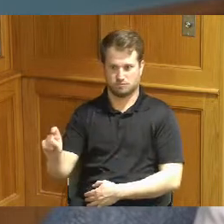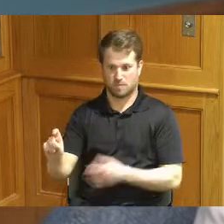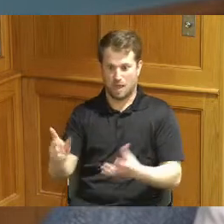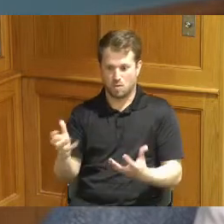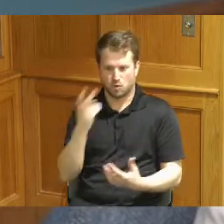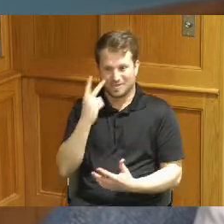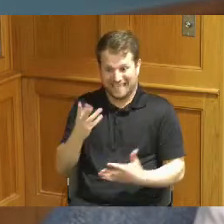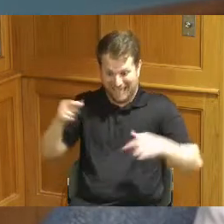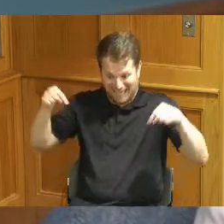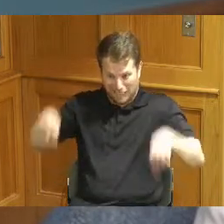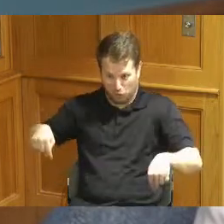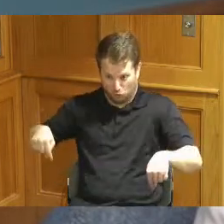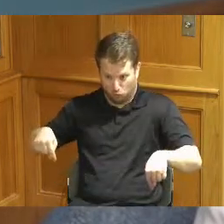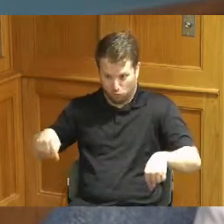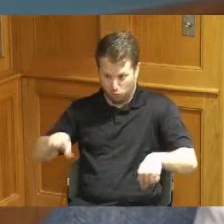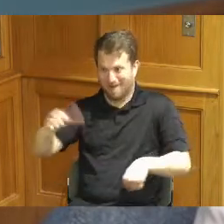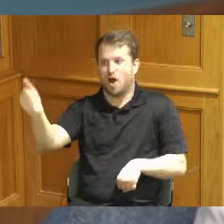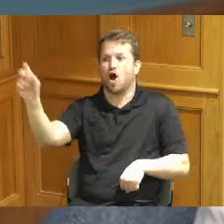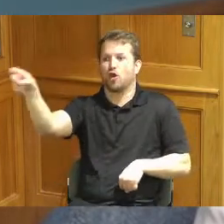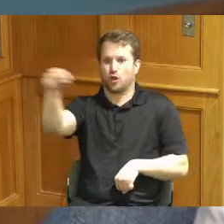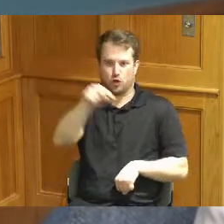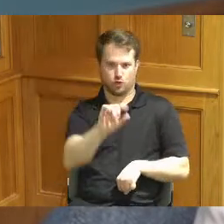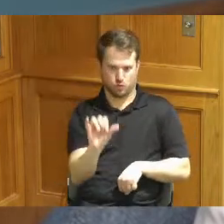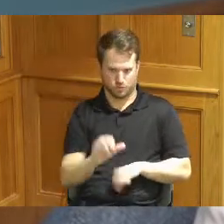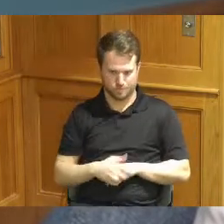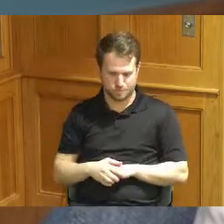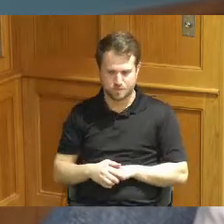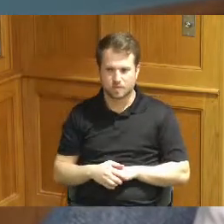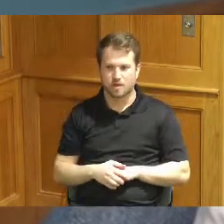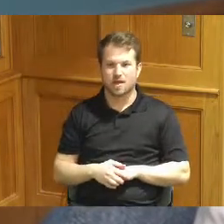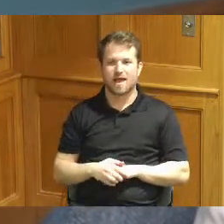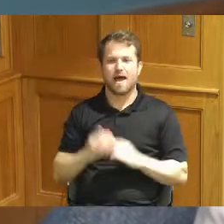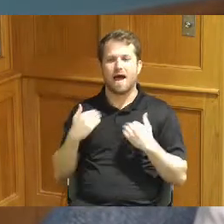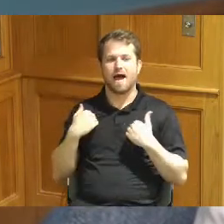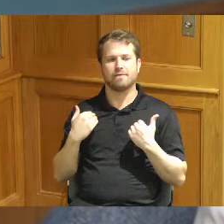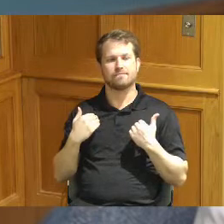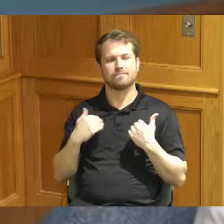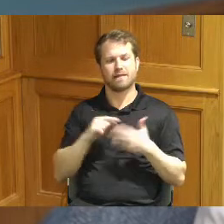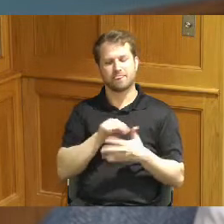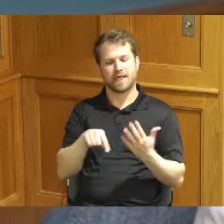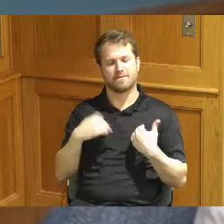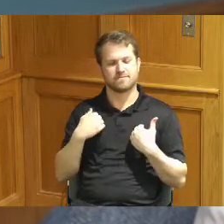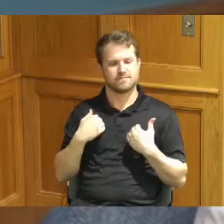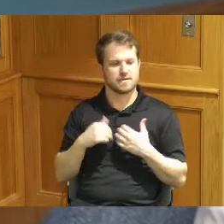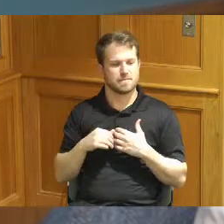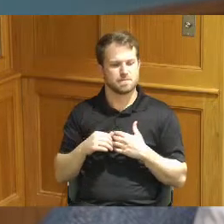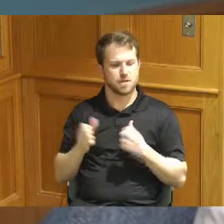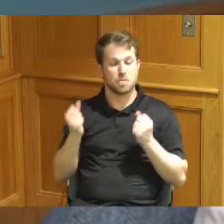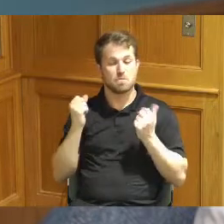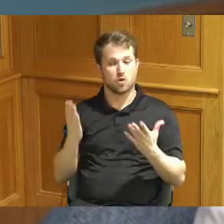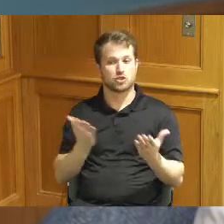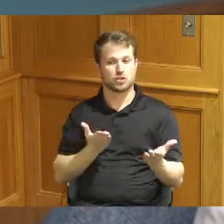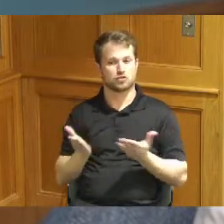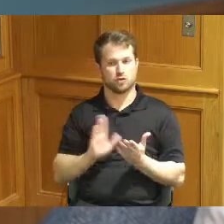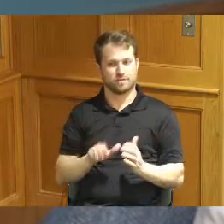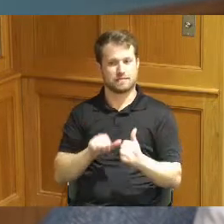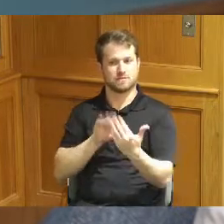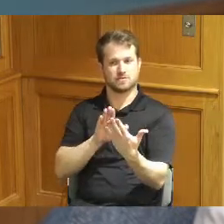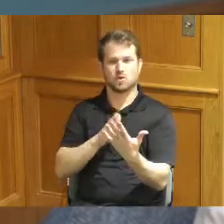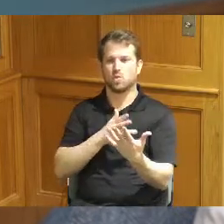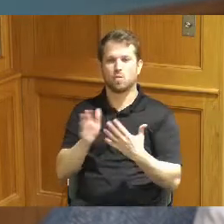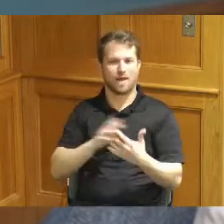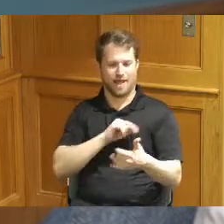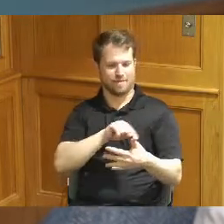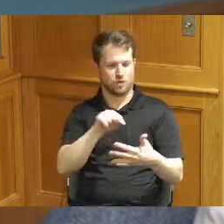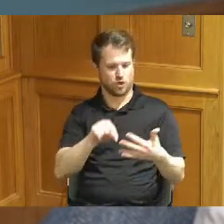in other places that would have multi services so whatever you whatever the Pro versus need